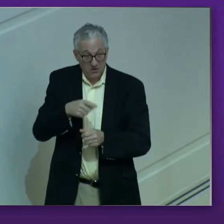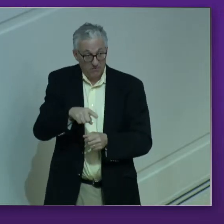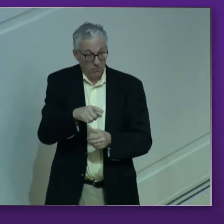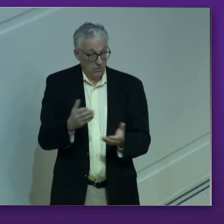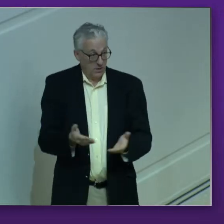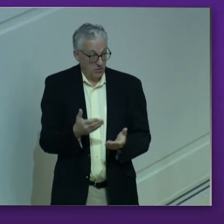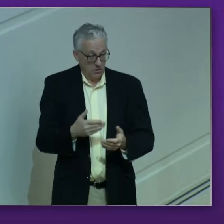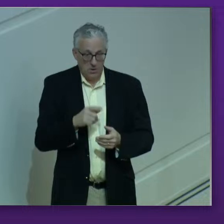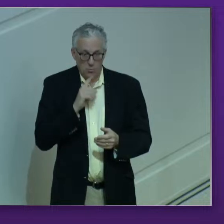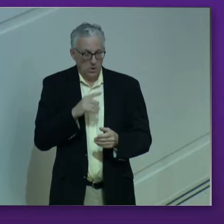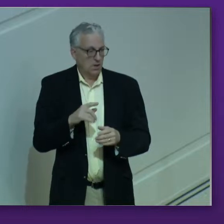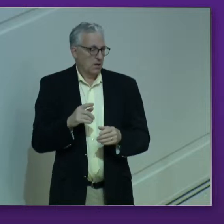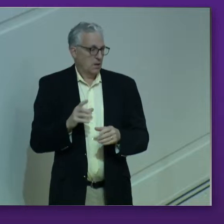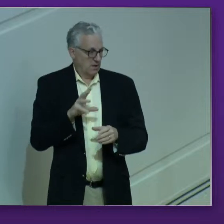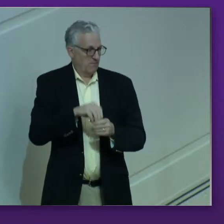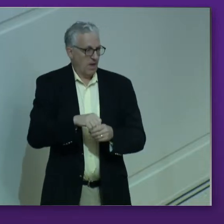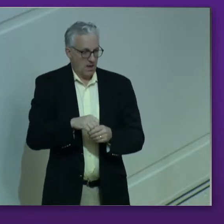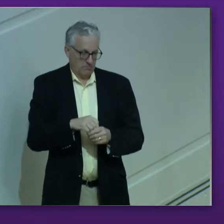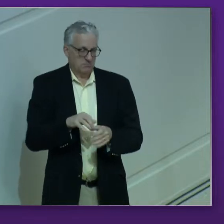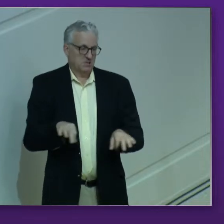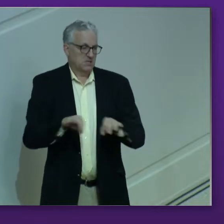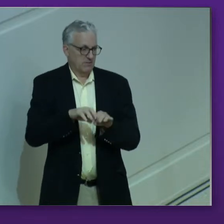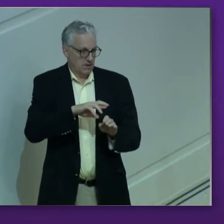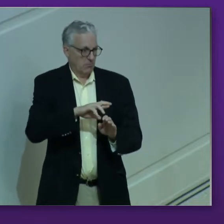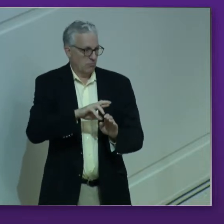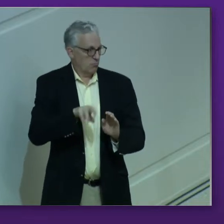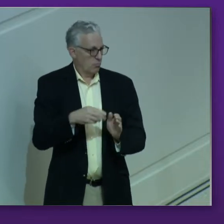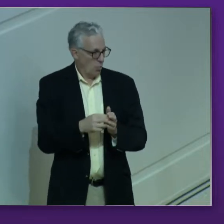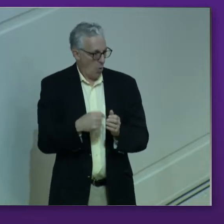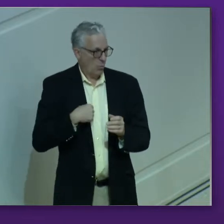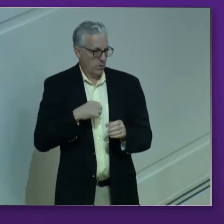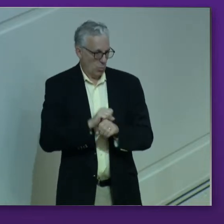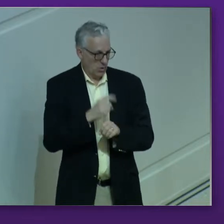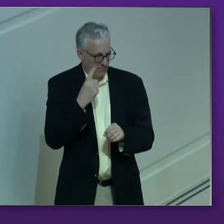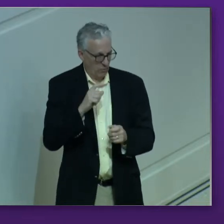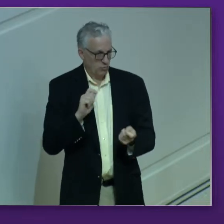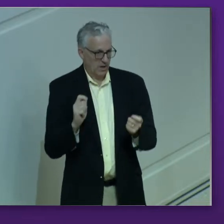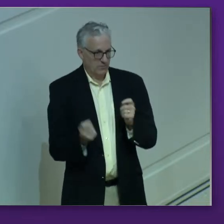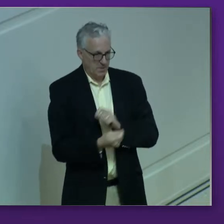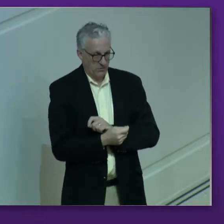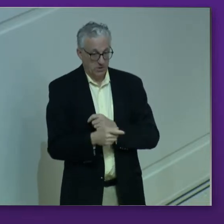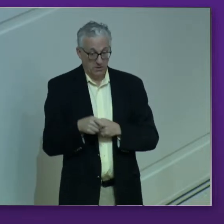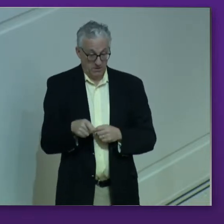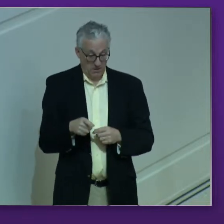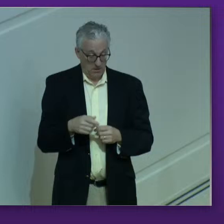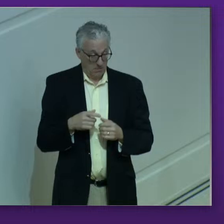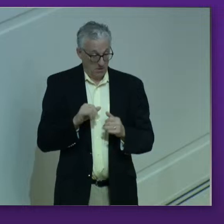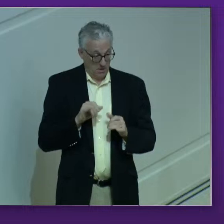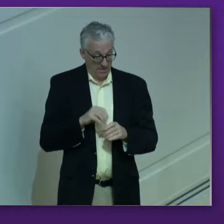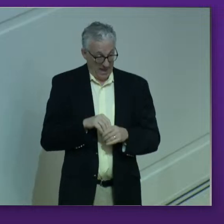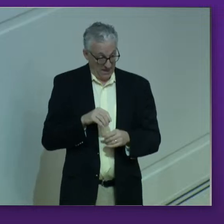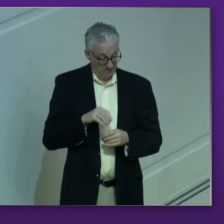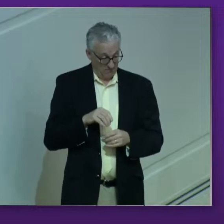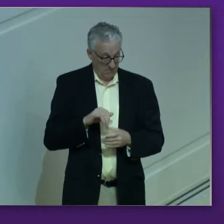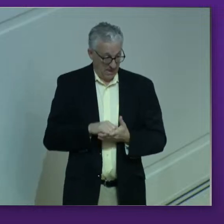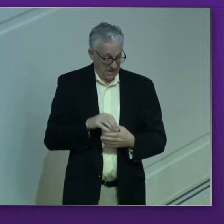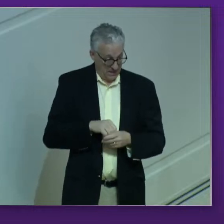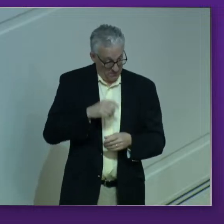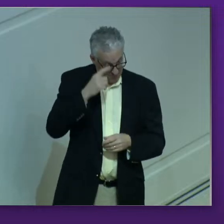FOUNDATION INNOVATION GRANT IS INNOVATIONS AND CONNECTIONS